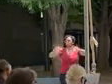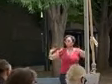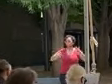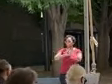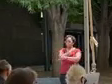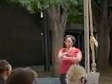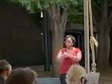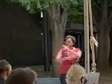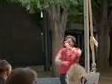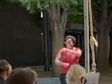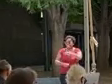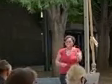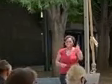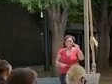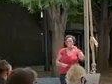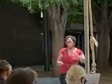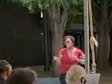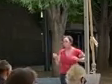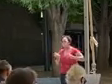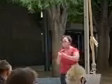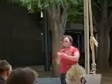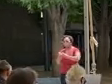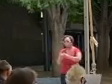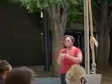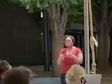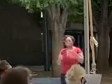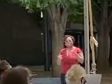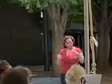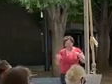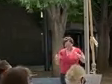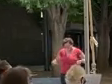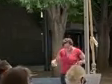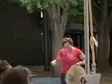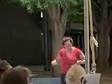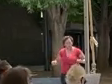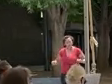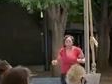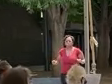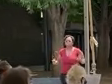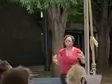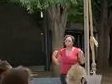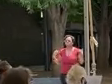and a man who did not let his physical limitations define him or hold him back.